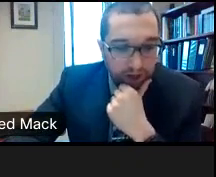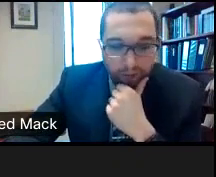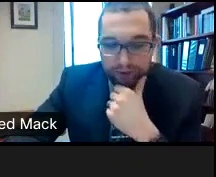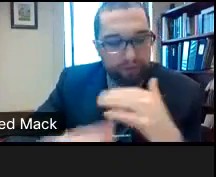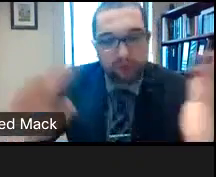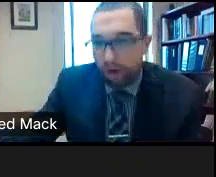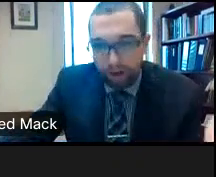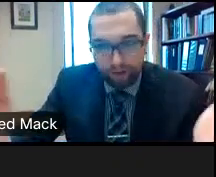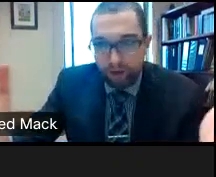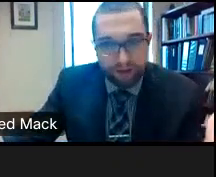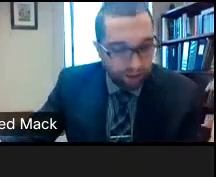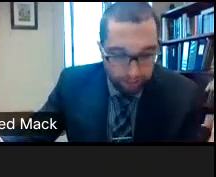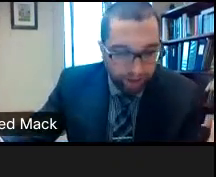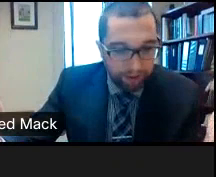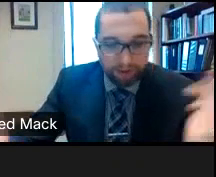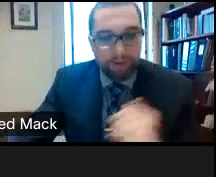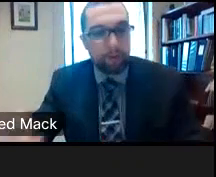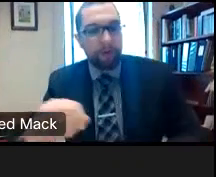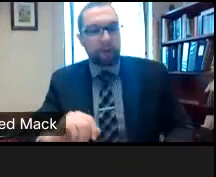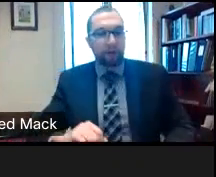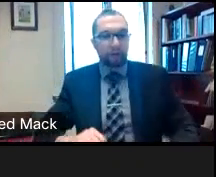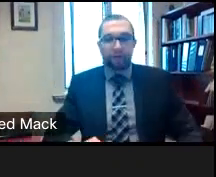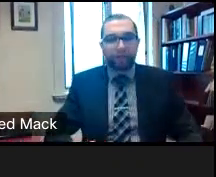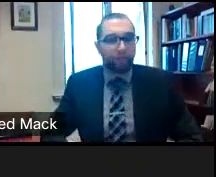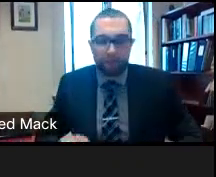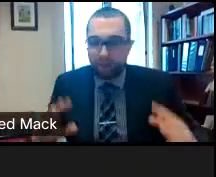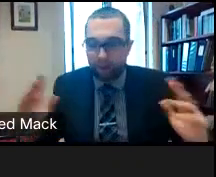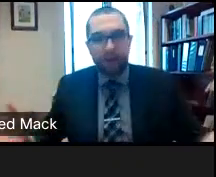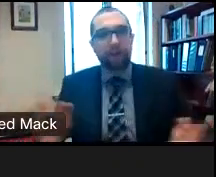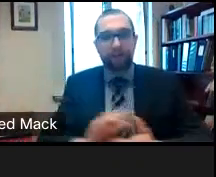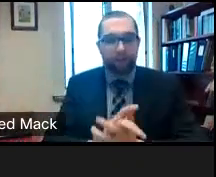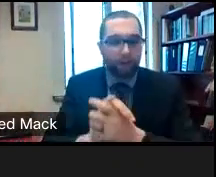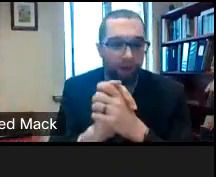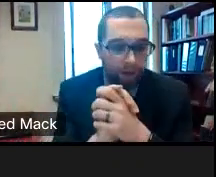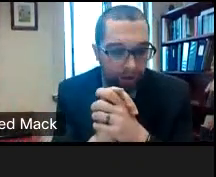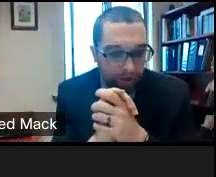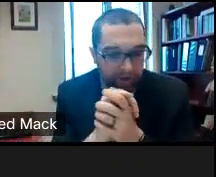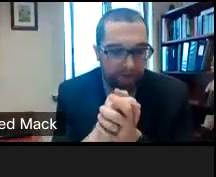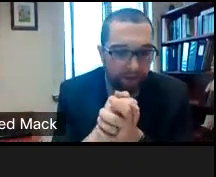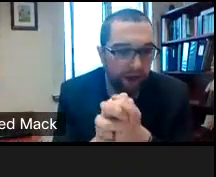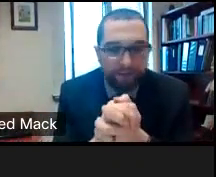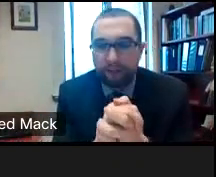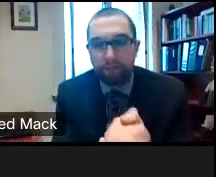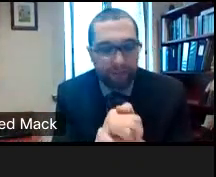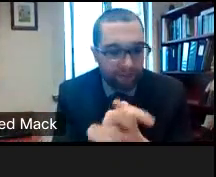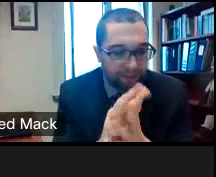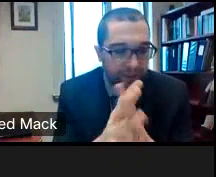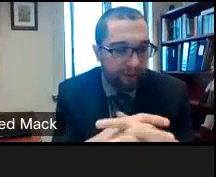which draws and competitors from around the country brings a lot of traffic and business into the.